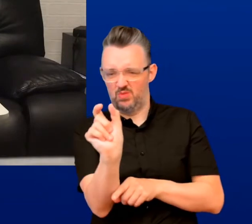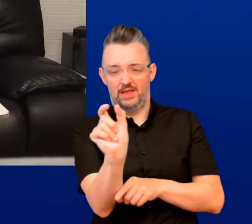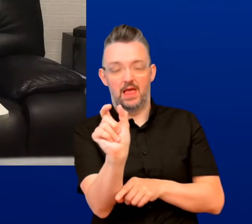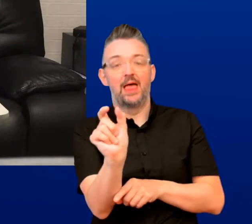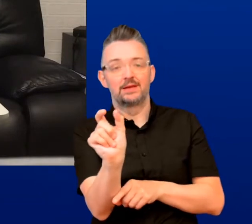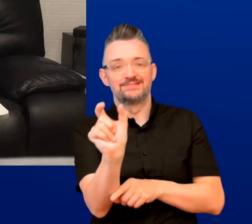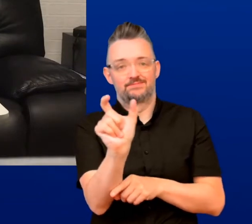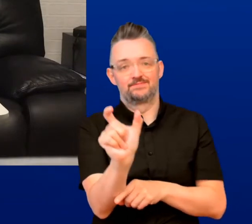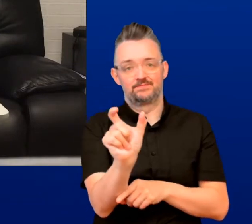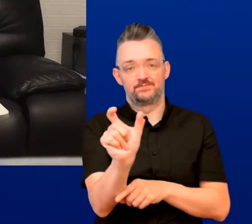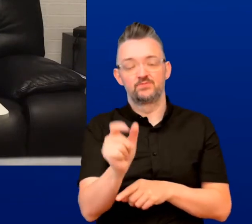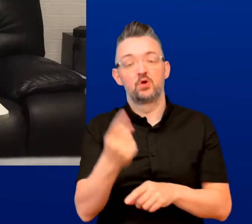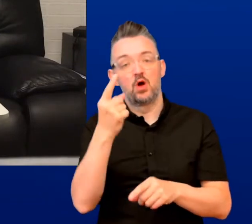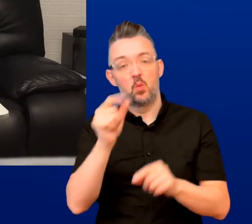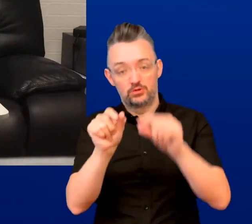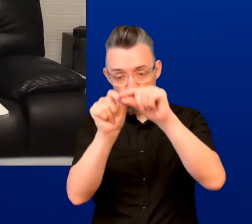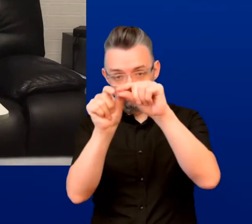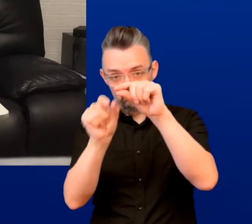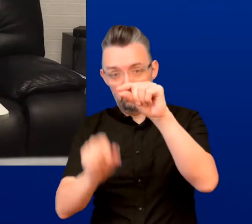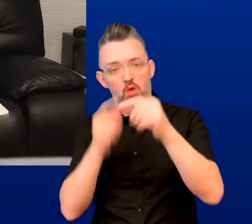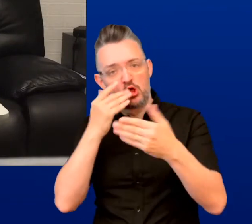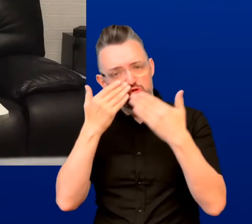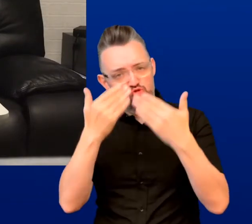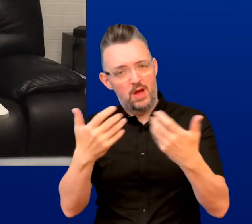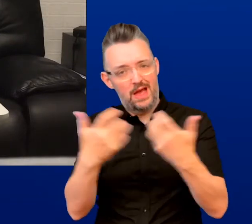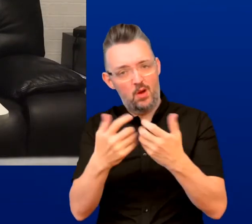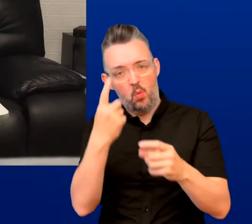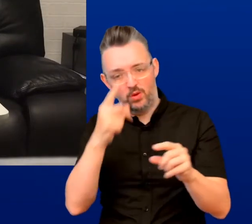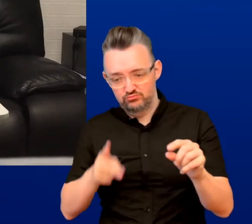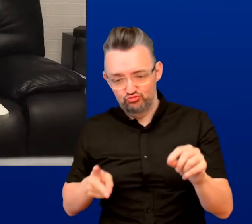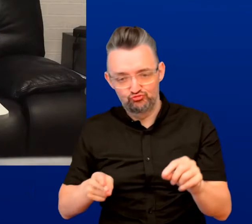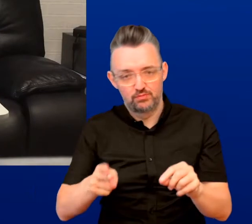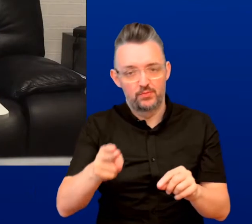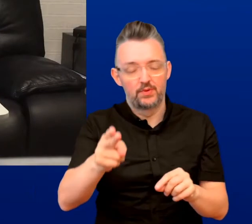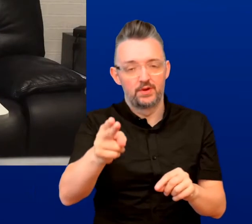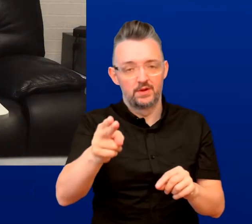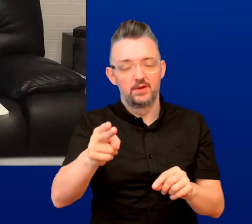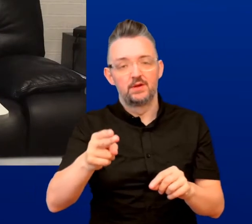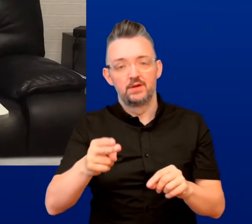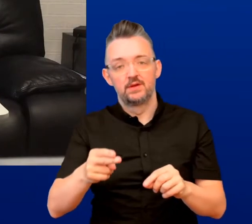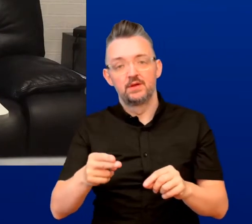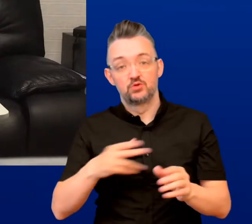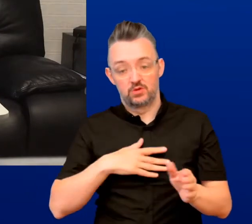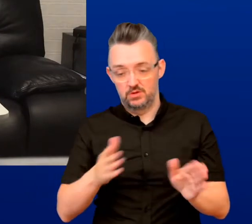I will cut one strip just to show you. I have got the loose edges towards me.